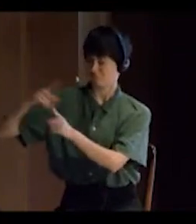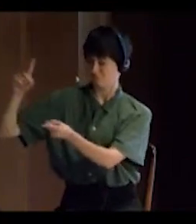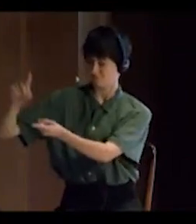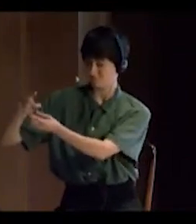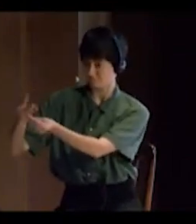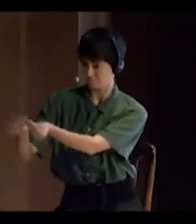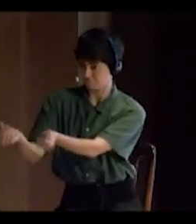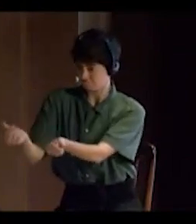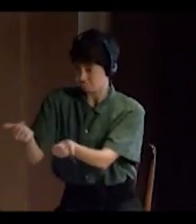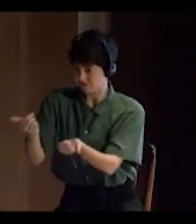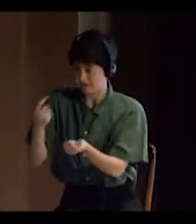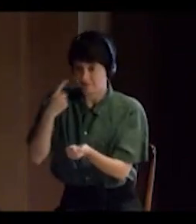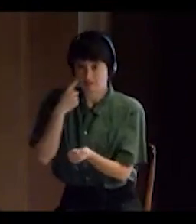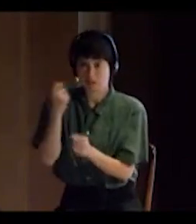It's very exciting to test these different things